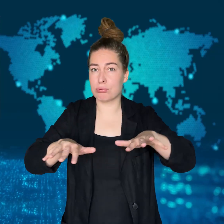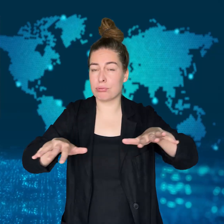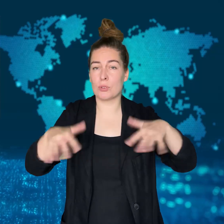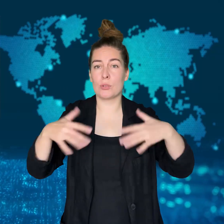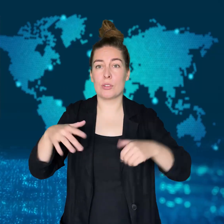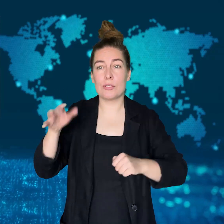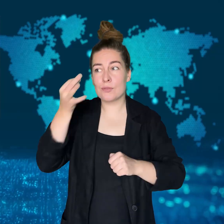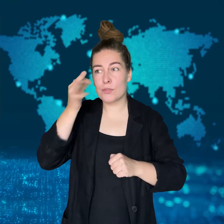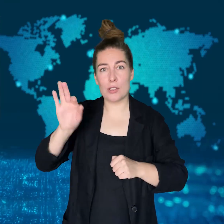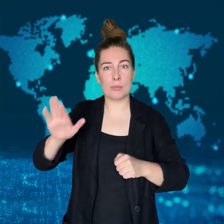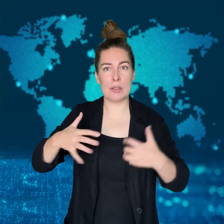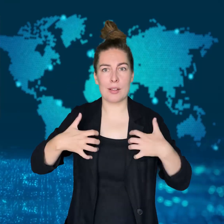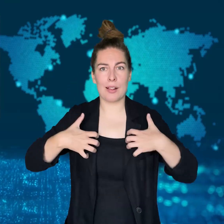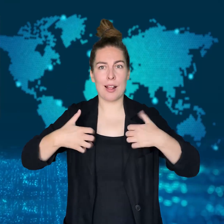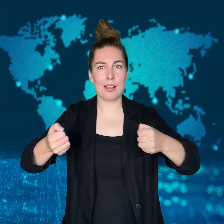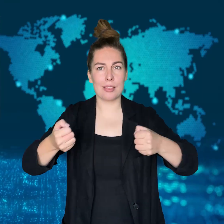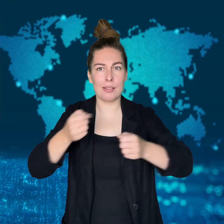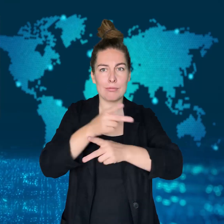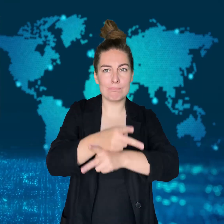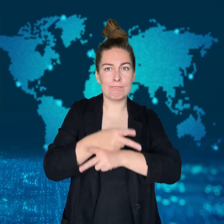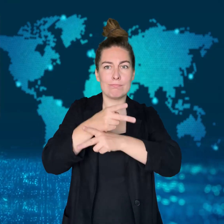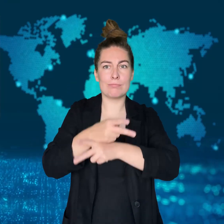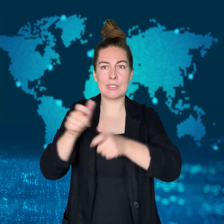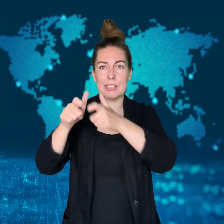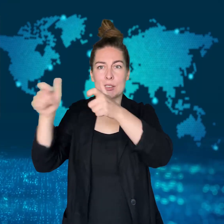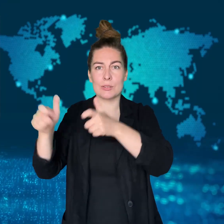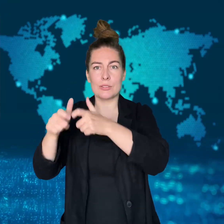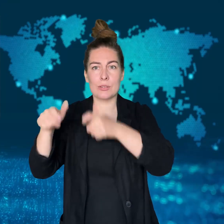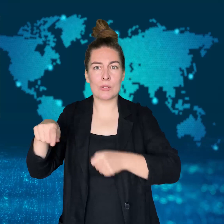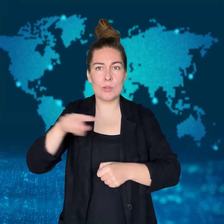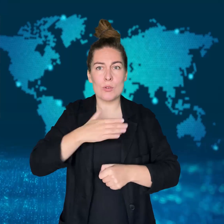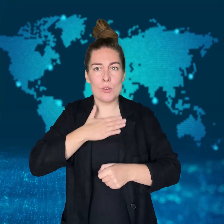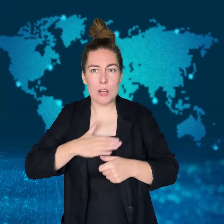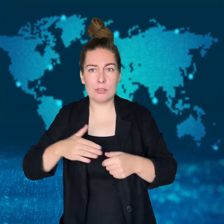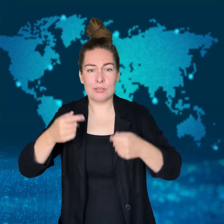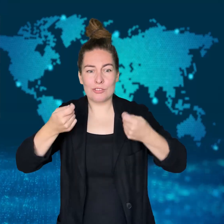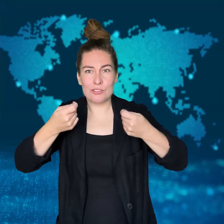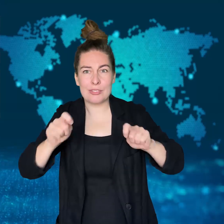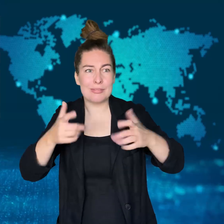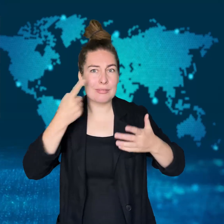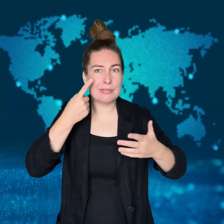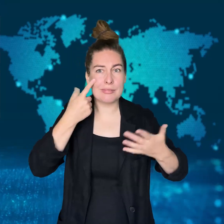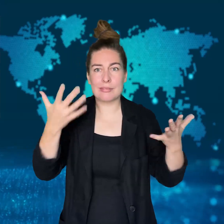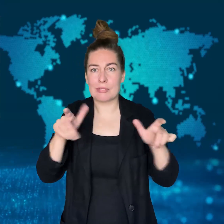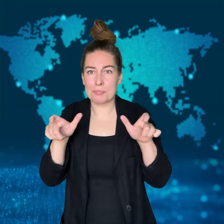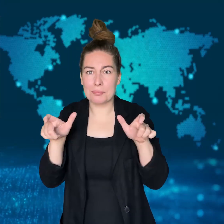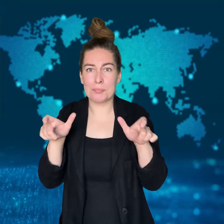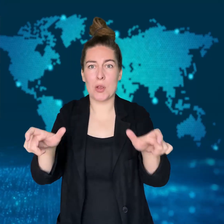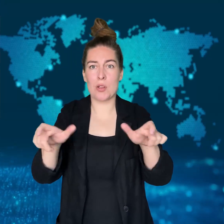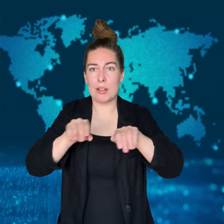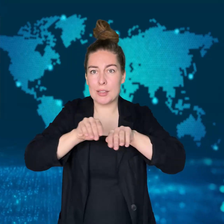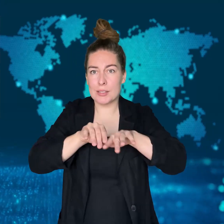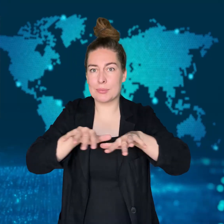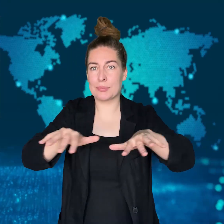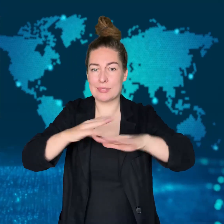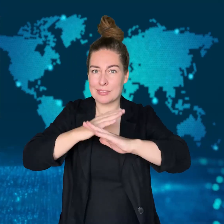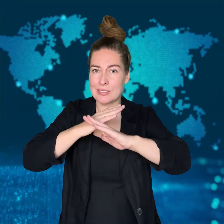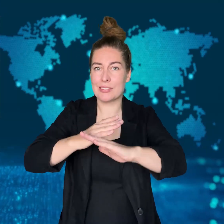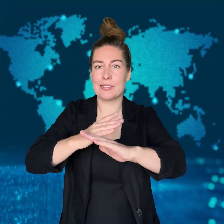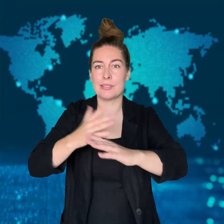a bedbug infestation in Paris.